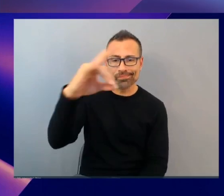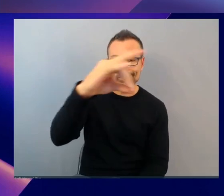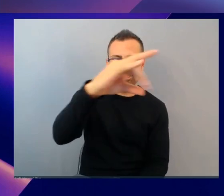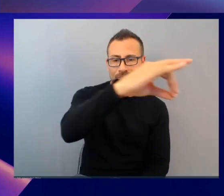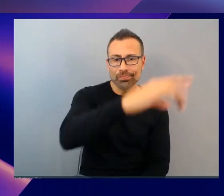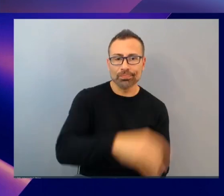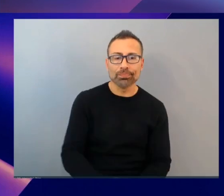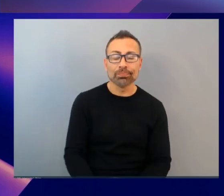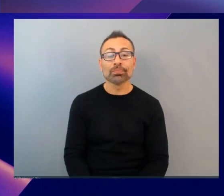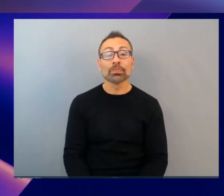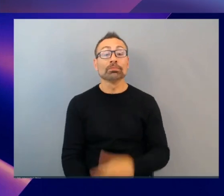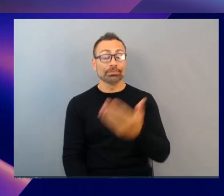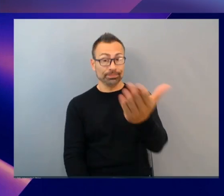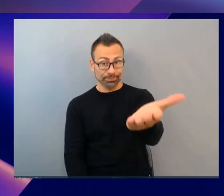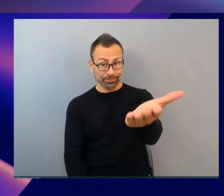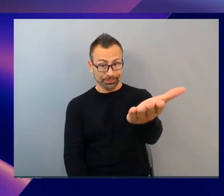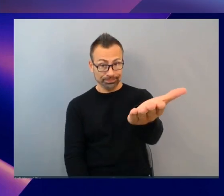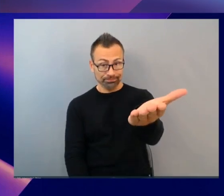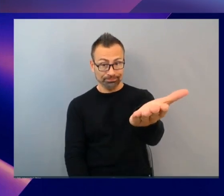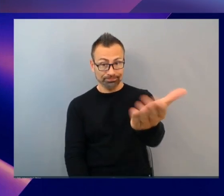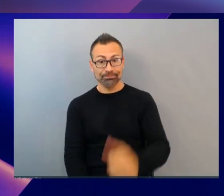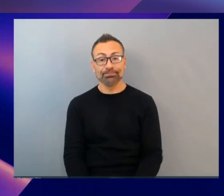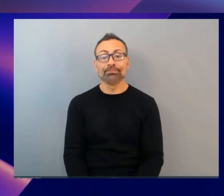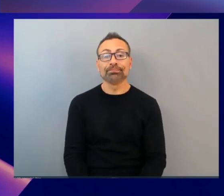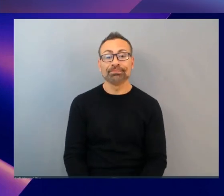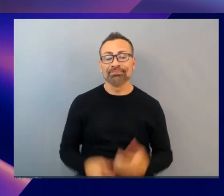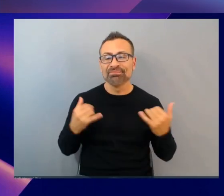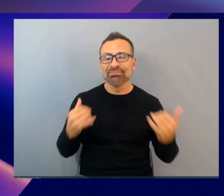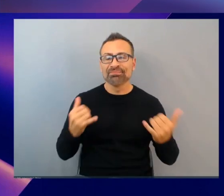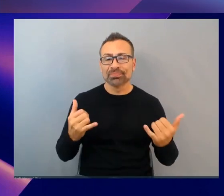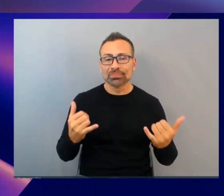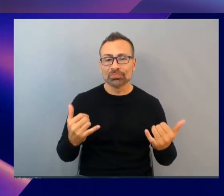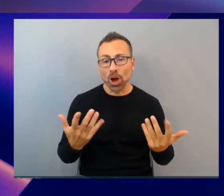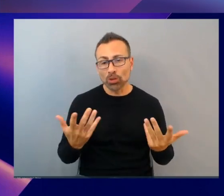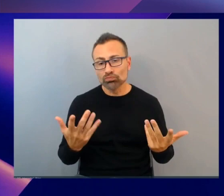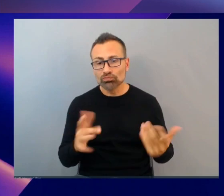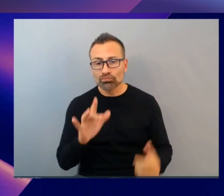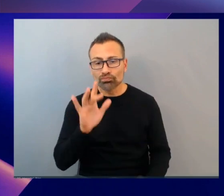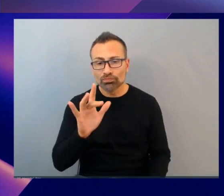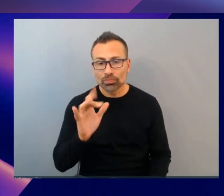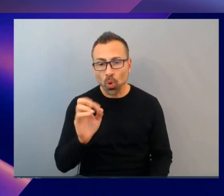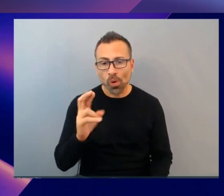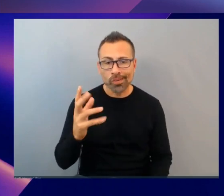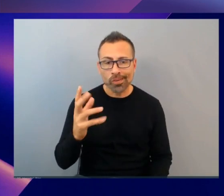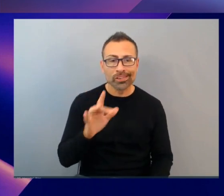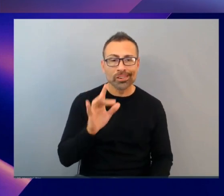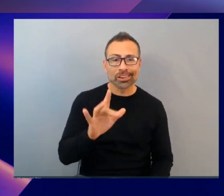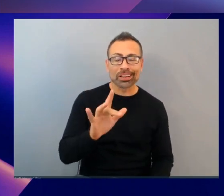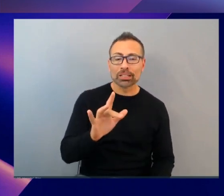All right. Now that I hit the drone, I can manually go to the drone or I can click on a button called Route and Go.